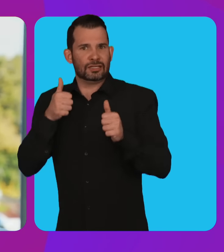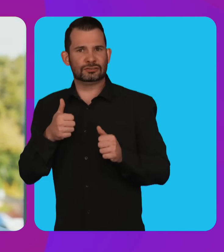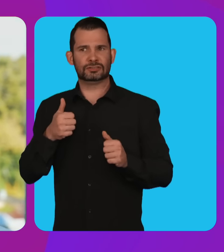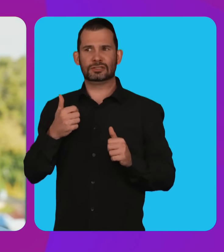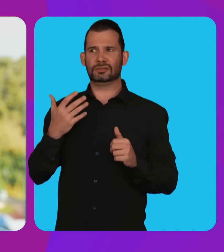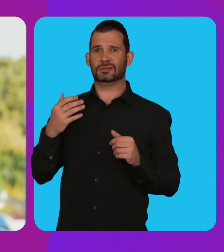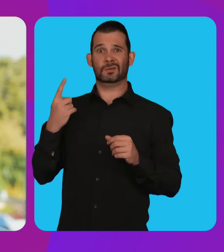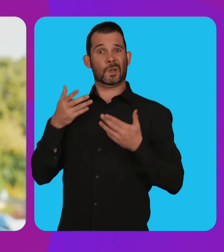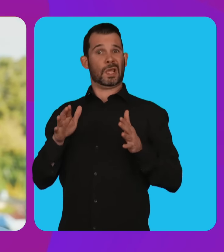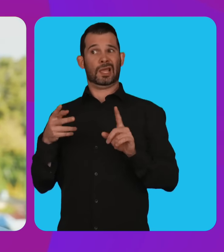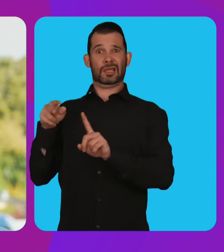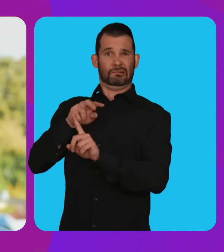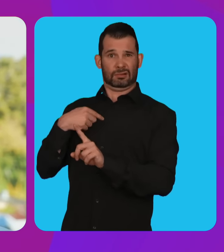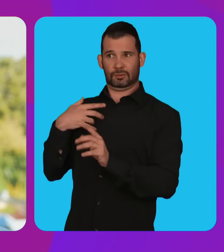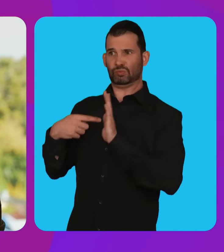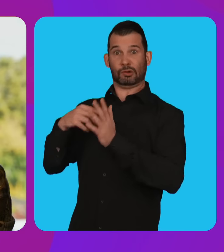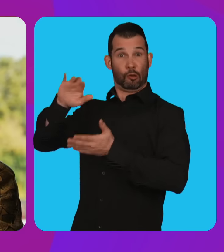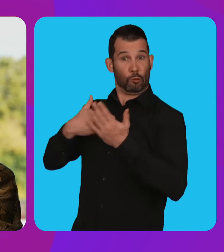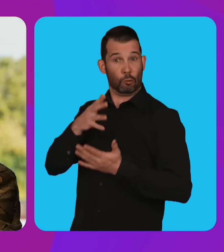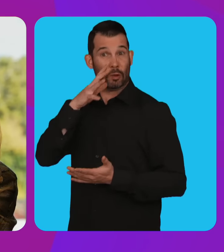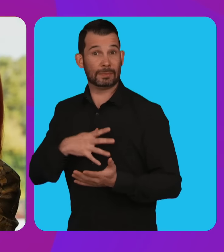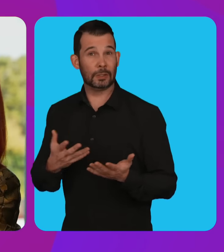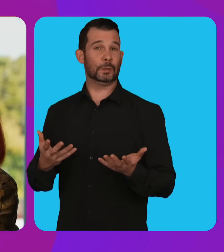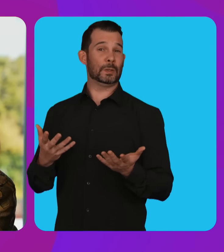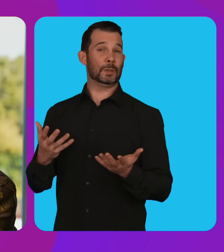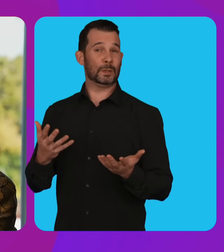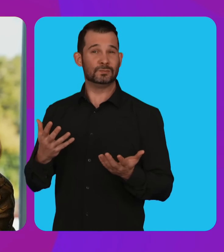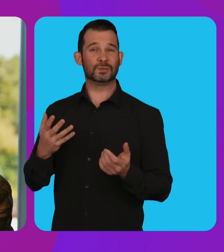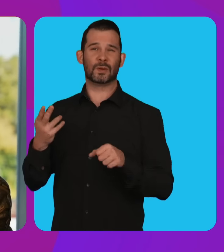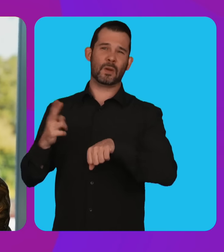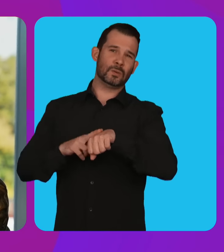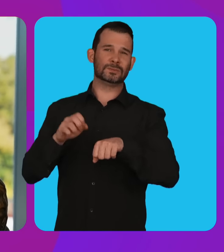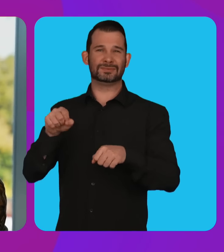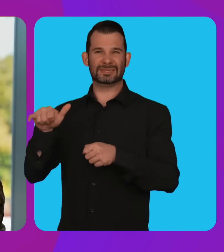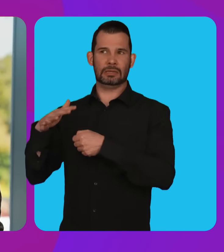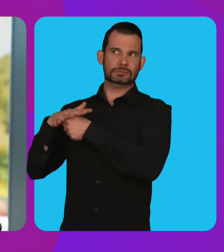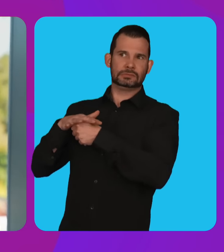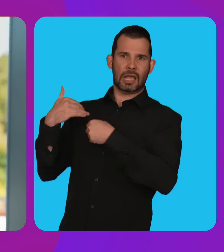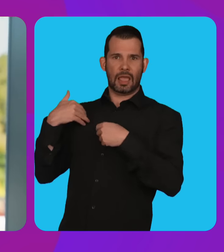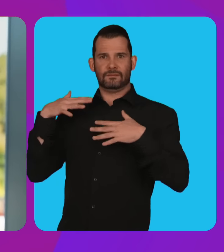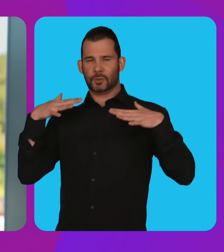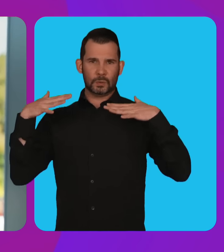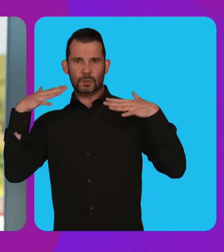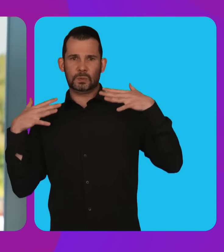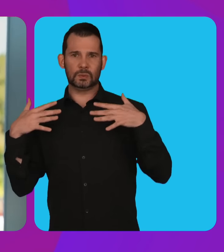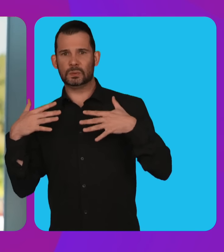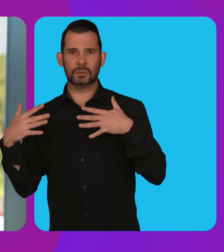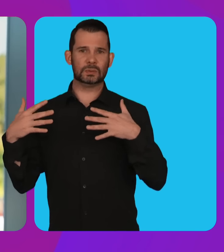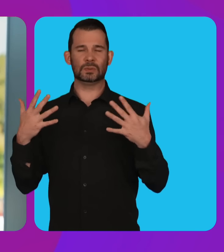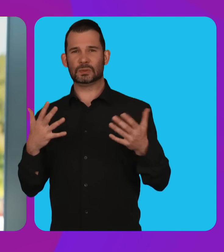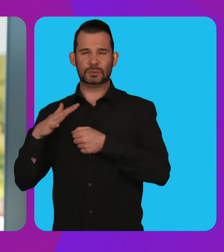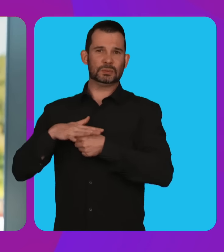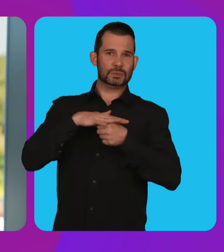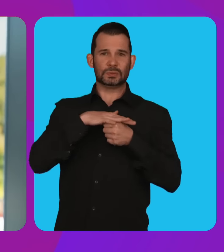Because in a way, I was representing all women. So there were these pressures, of course.